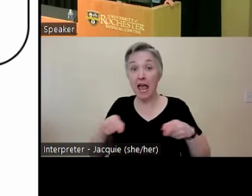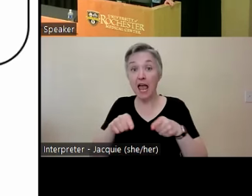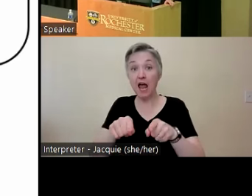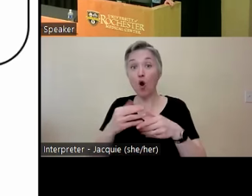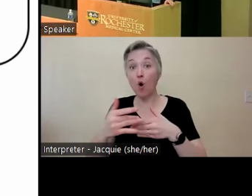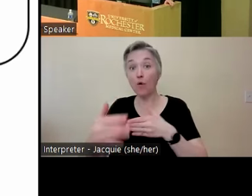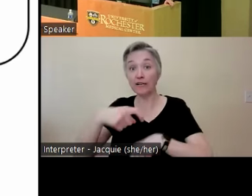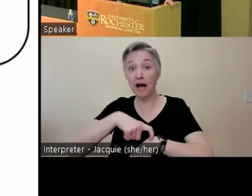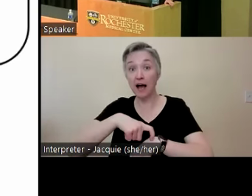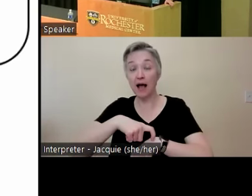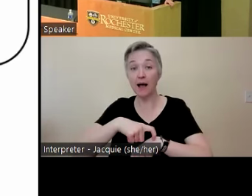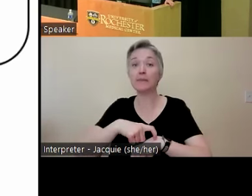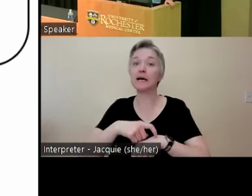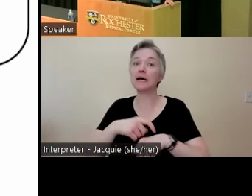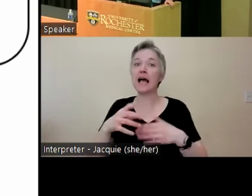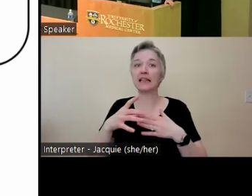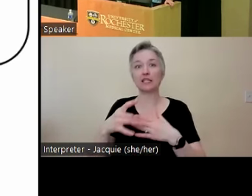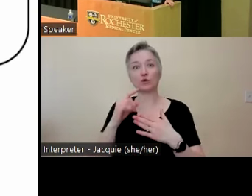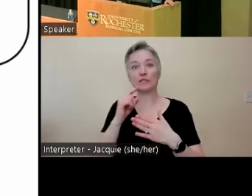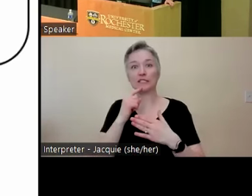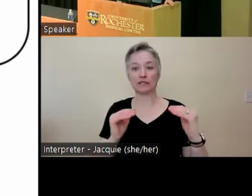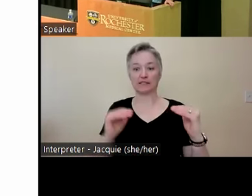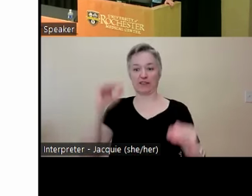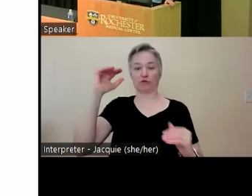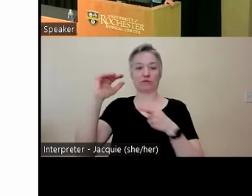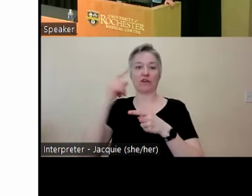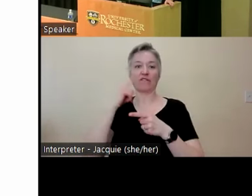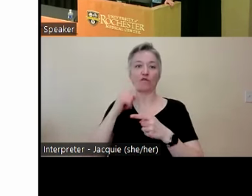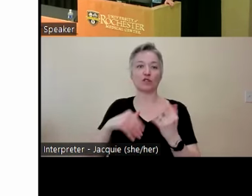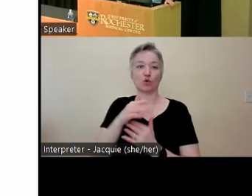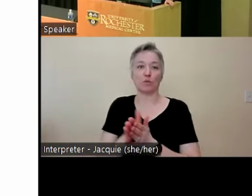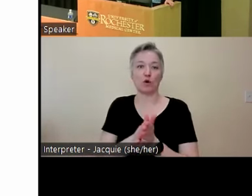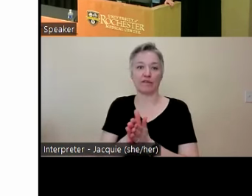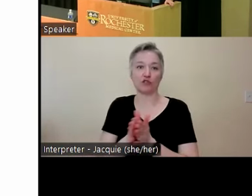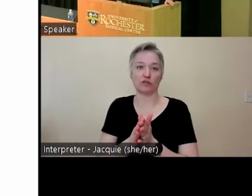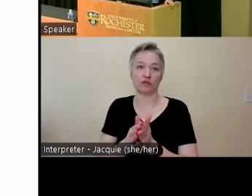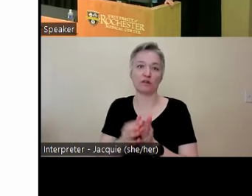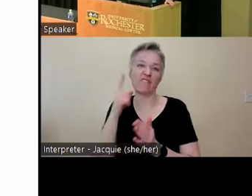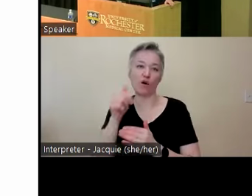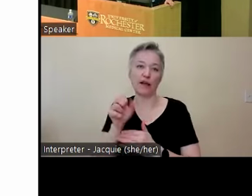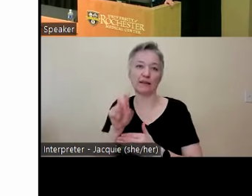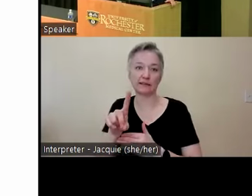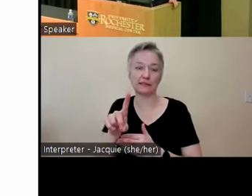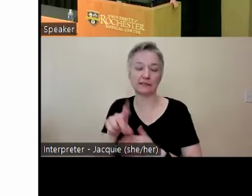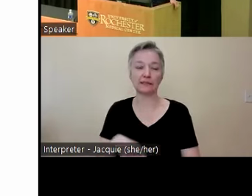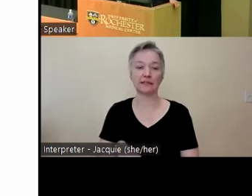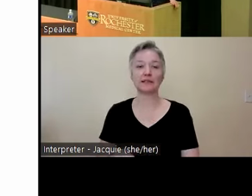meaningful differences in social motivation and autism so this study was really two studies the